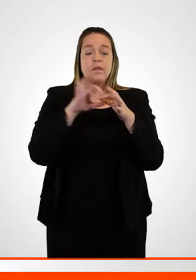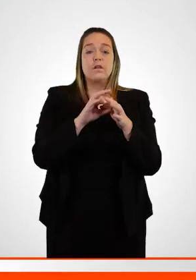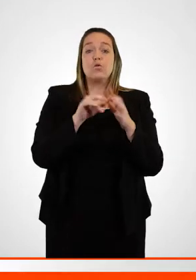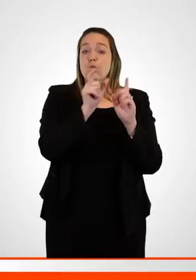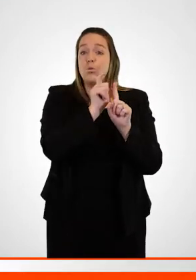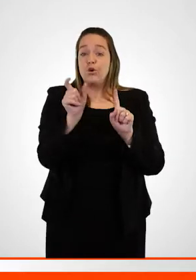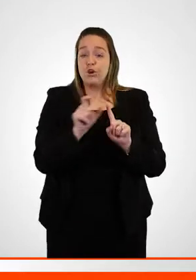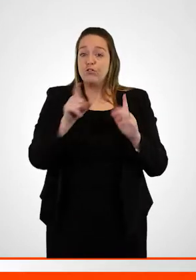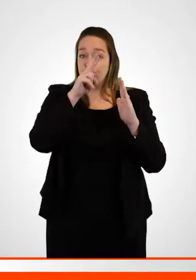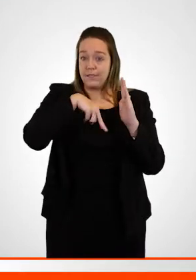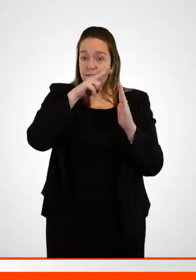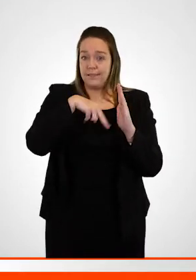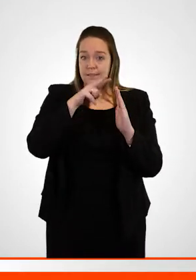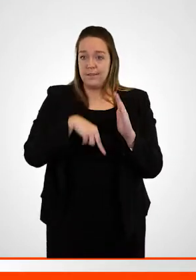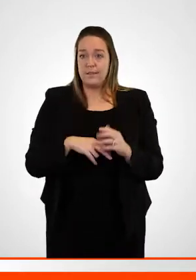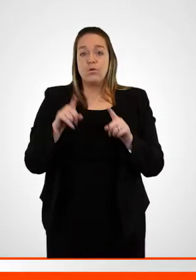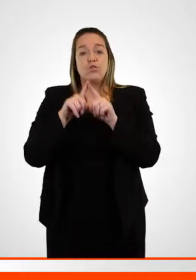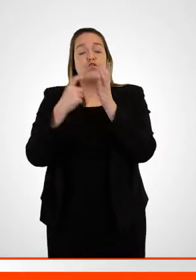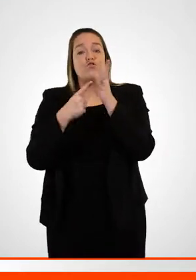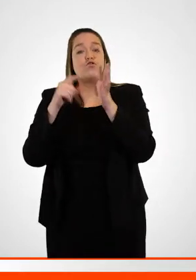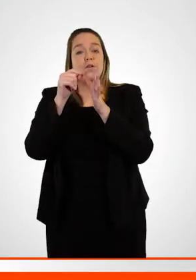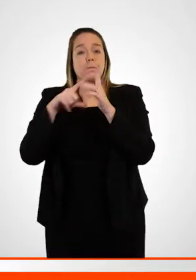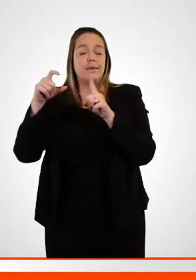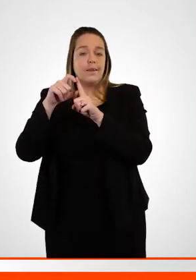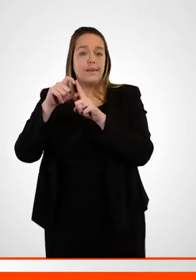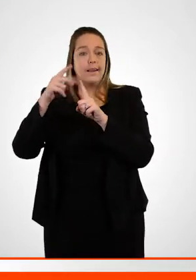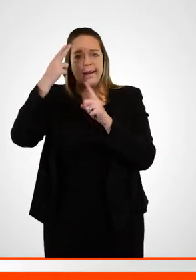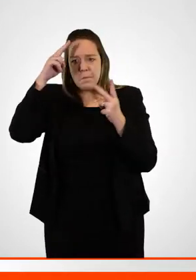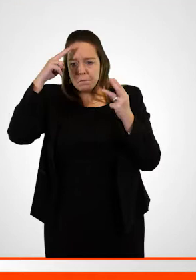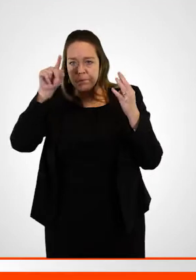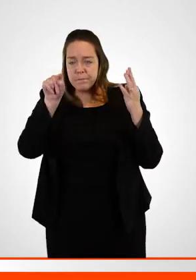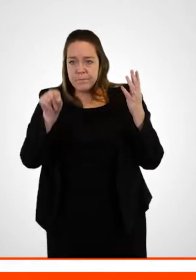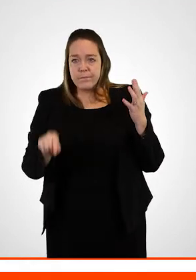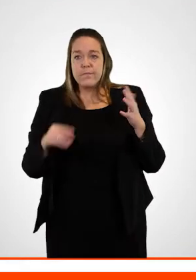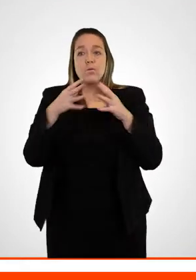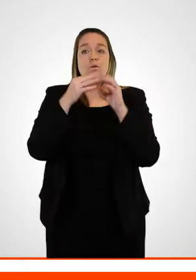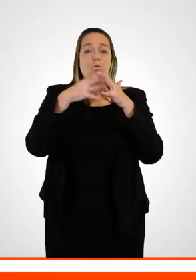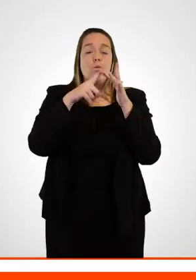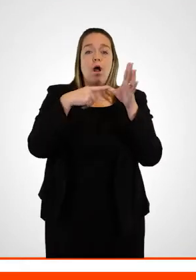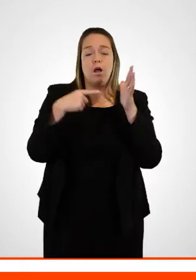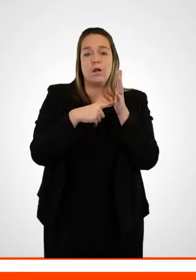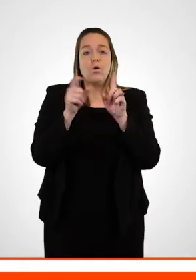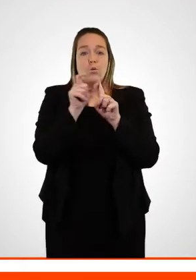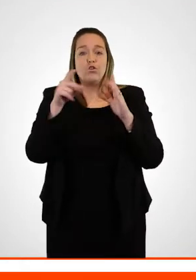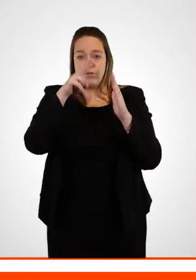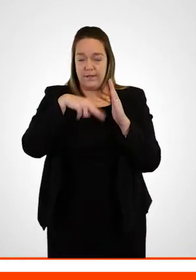so we look at the CTOPP rapid naming in this case along with the WIAT word reading, again we see a relationship.